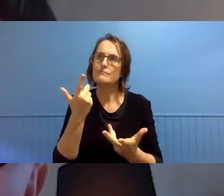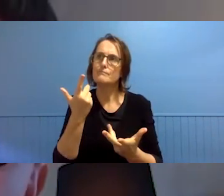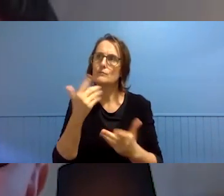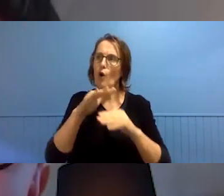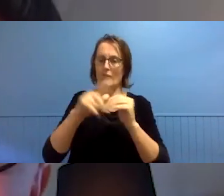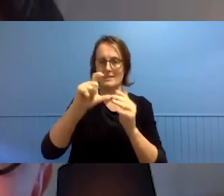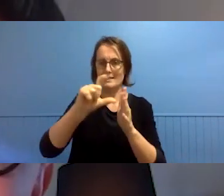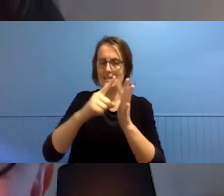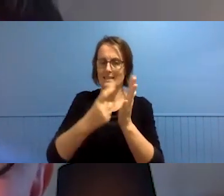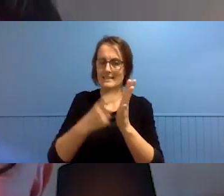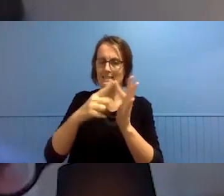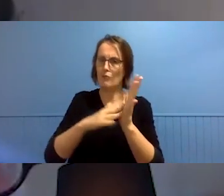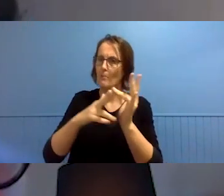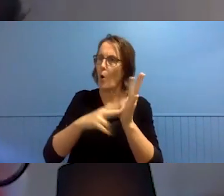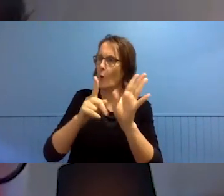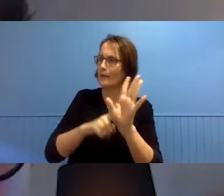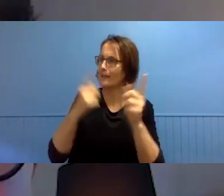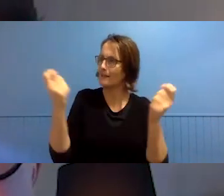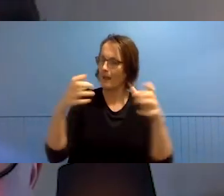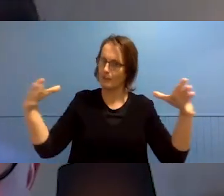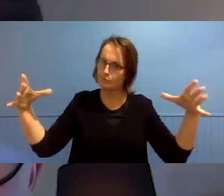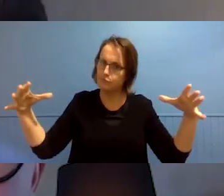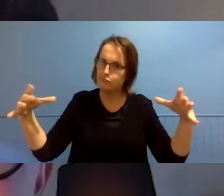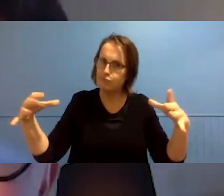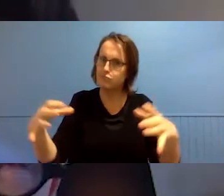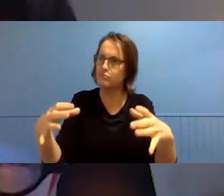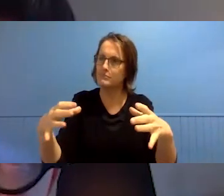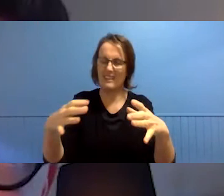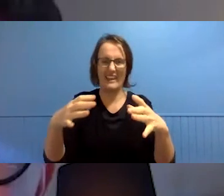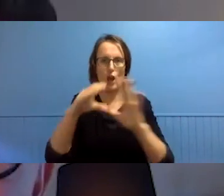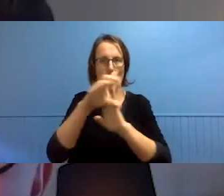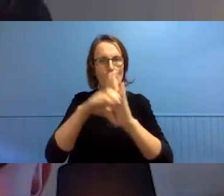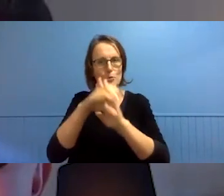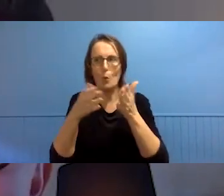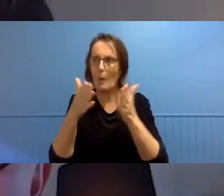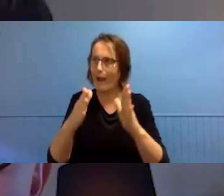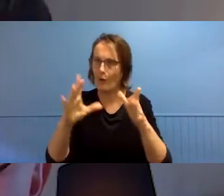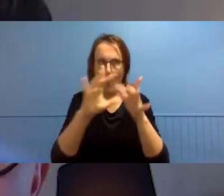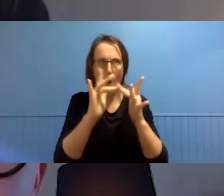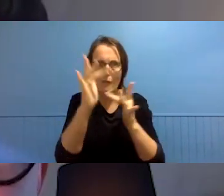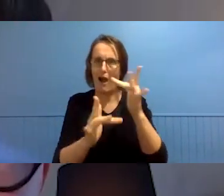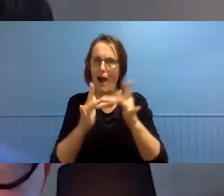ceremony, what is gathering in a digital space, and how do we do